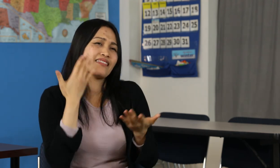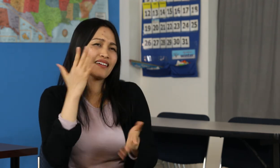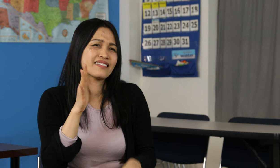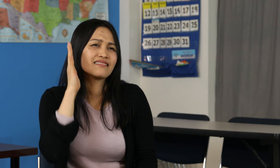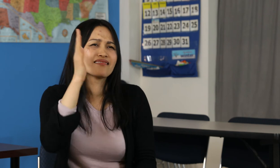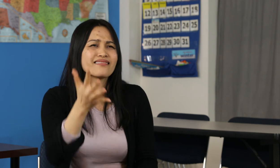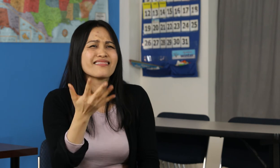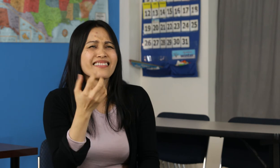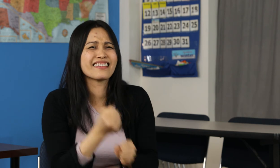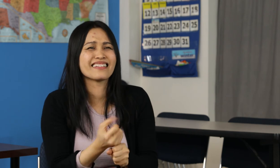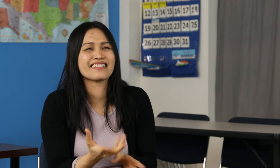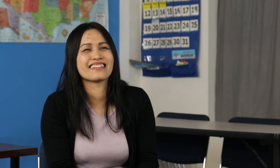Hard to know what's coming in the future, in 5 years.